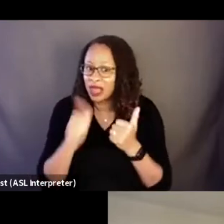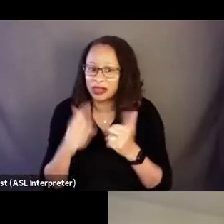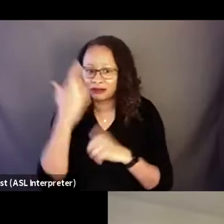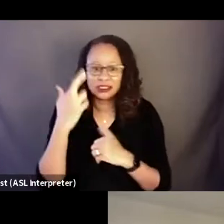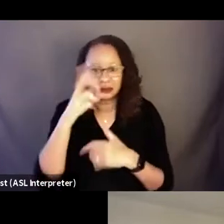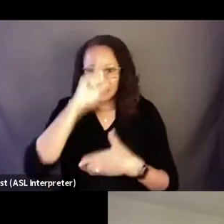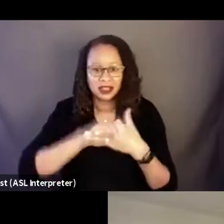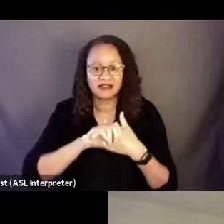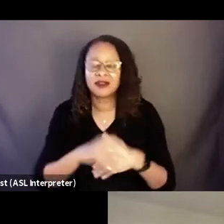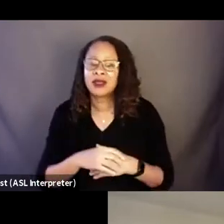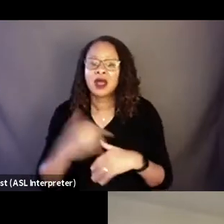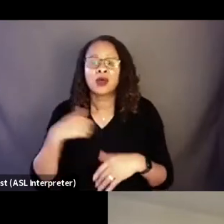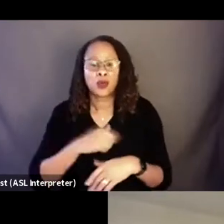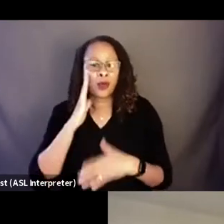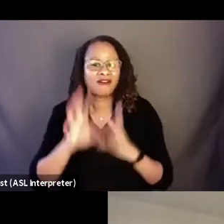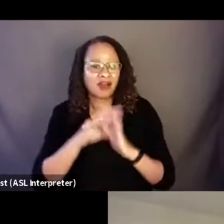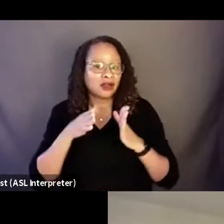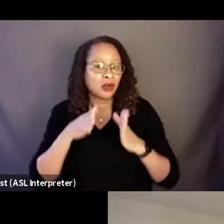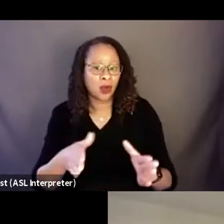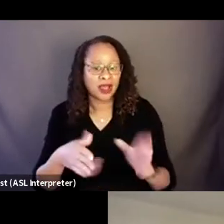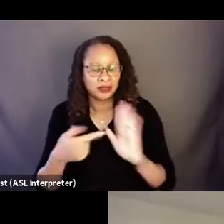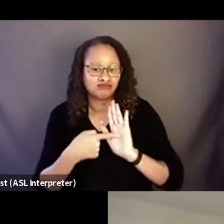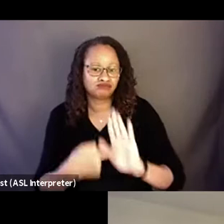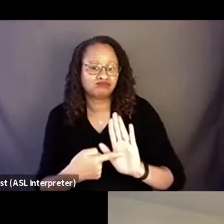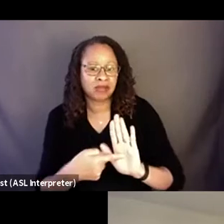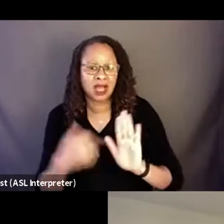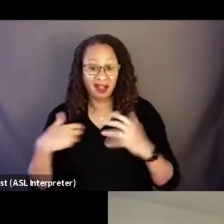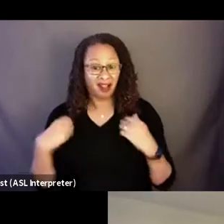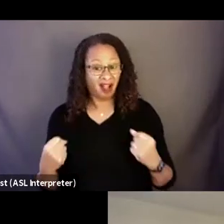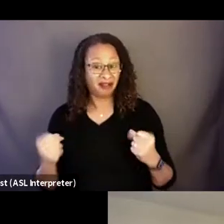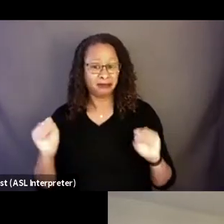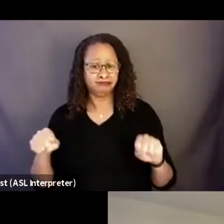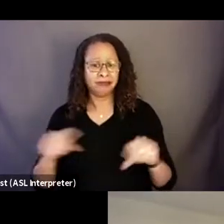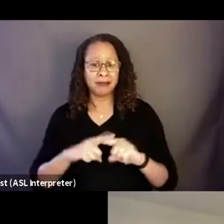that we were gonna find a way to bring it out. I mean, we had confidence, but we didn't have a bead